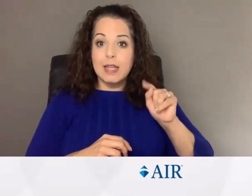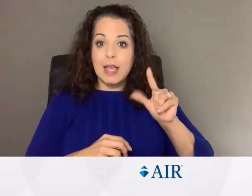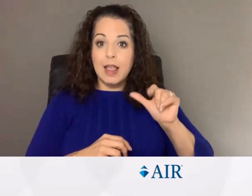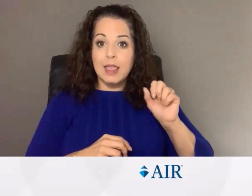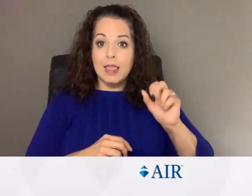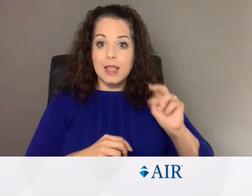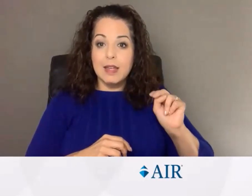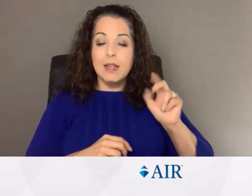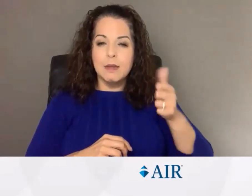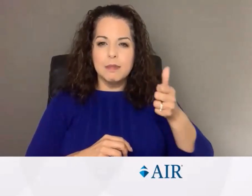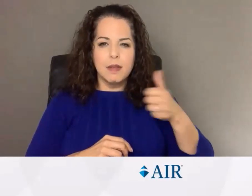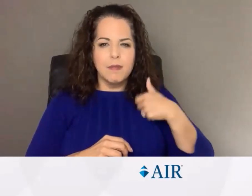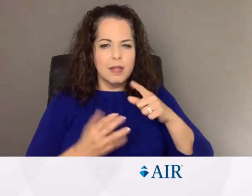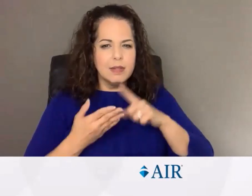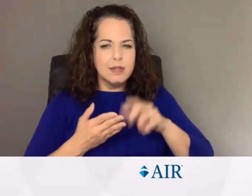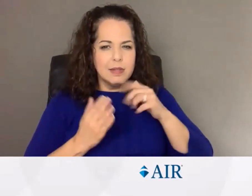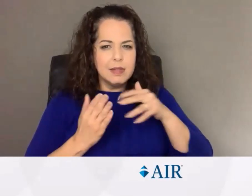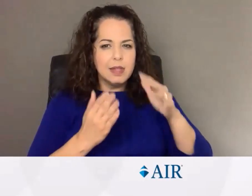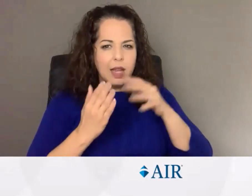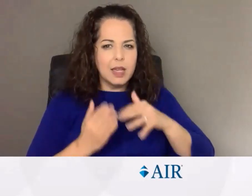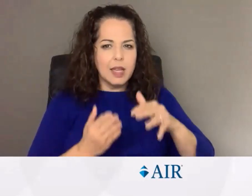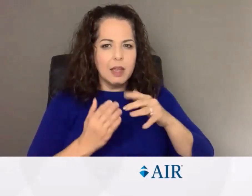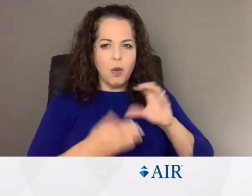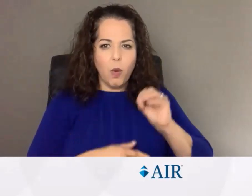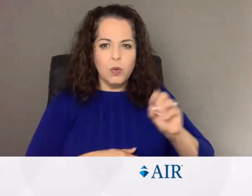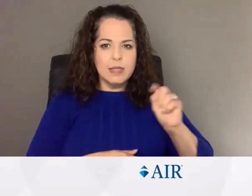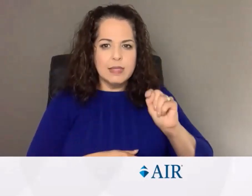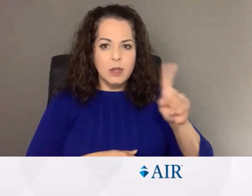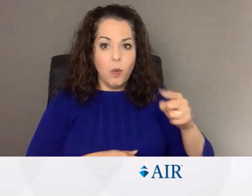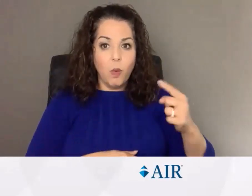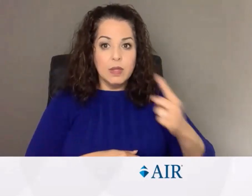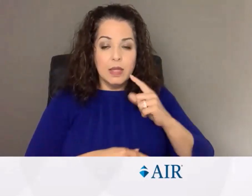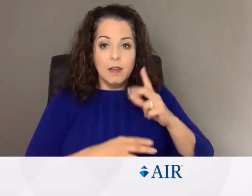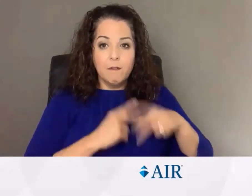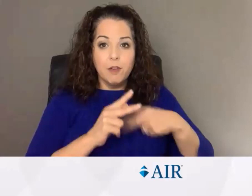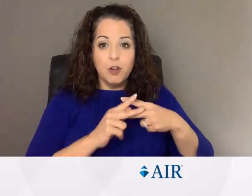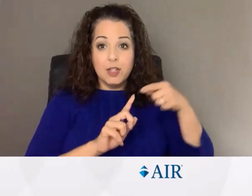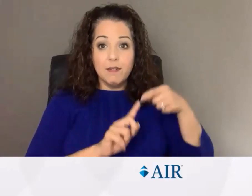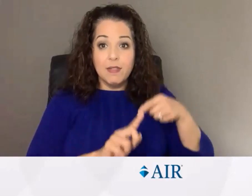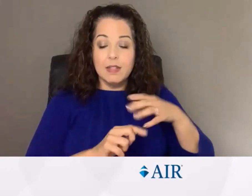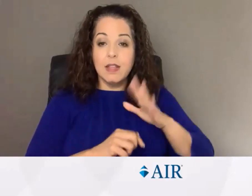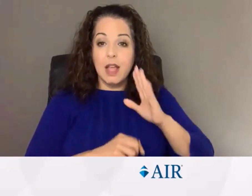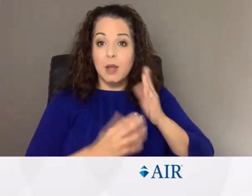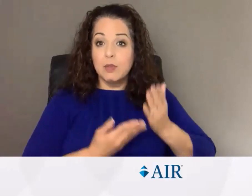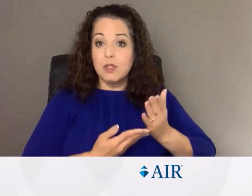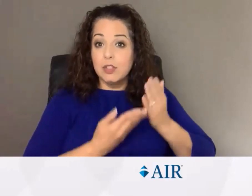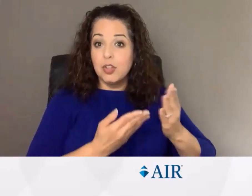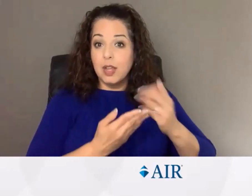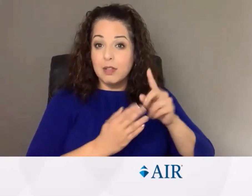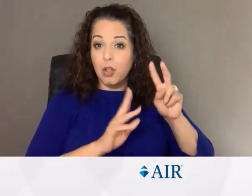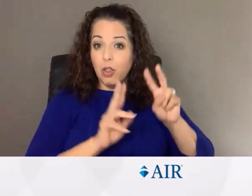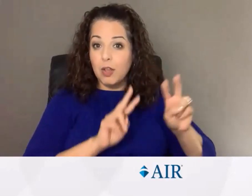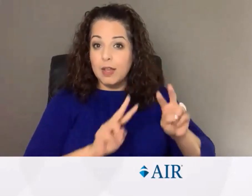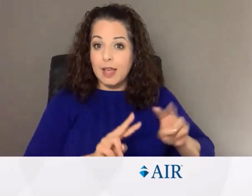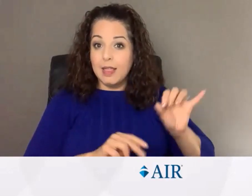I think, an OT early version of this. So I would suggest looking at those as well if the nurse is